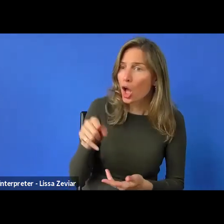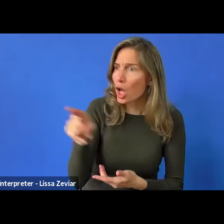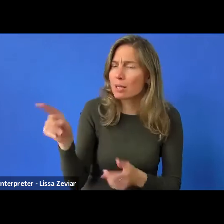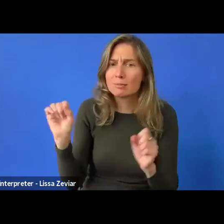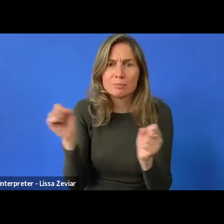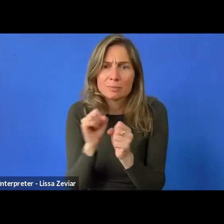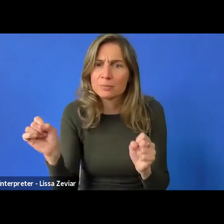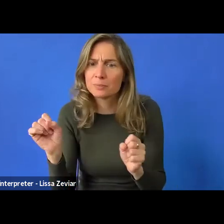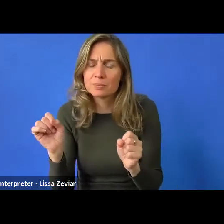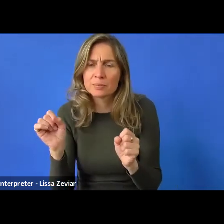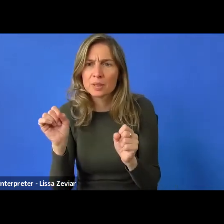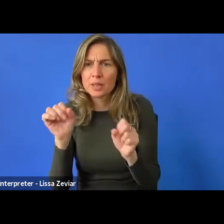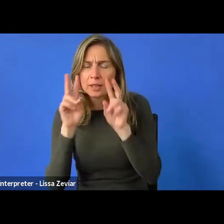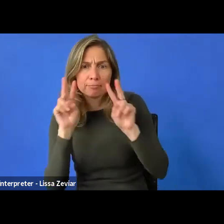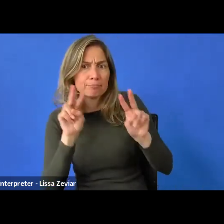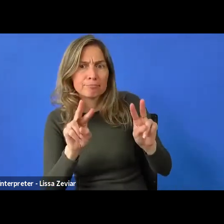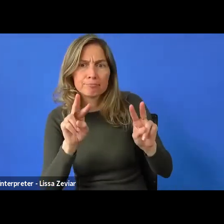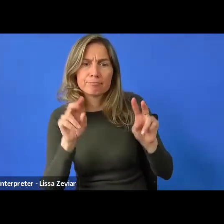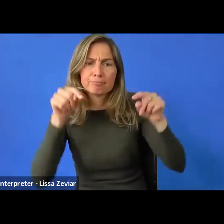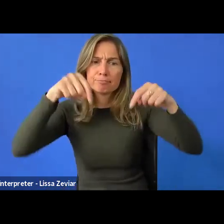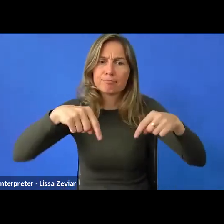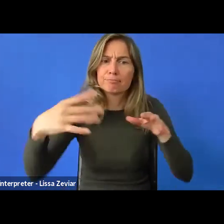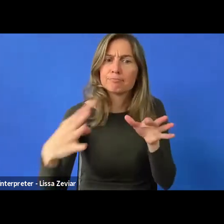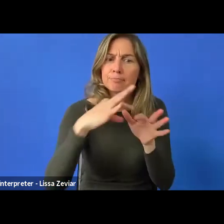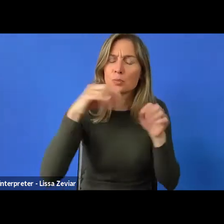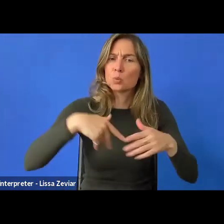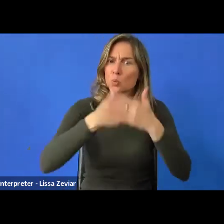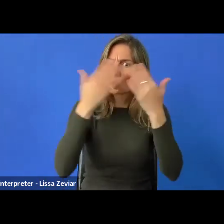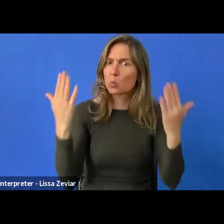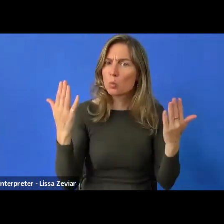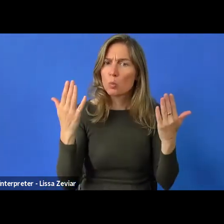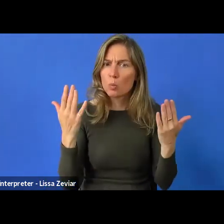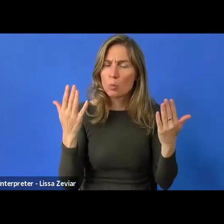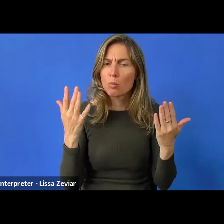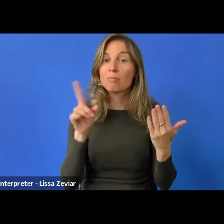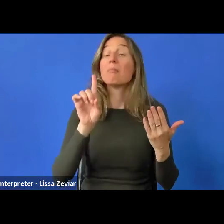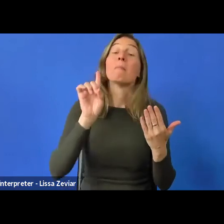to be able to use Zoom or the Internet and I also trust the work